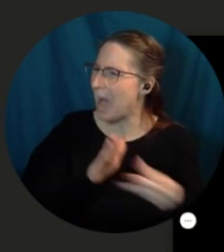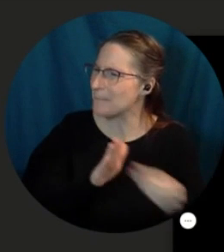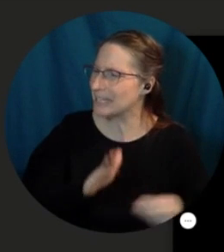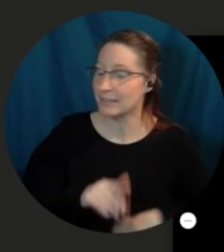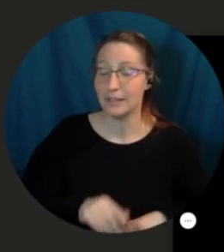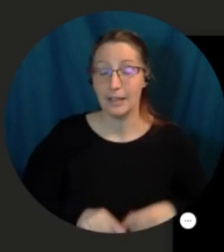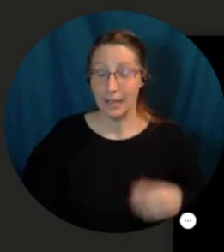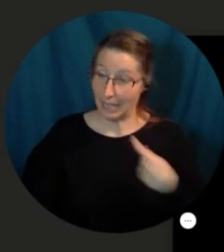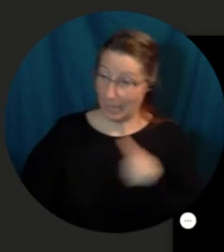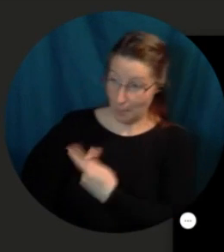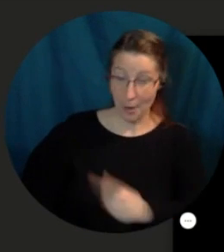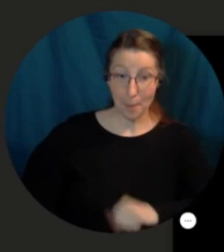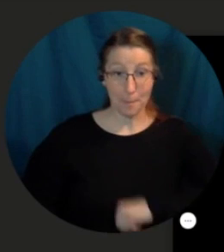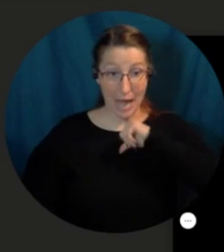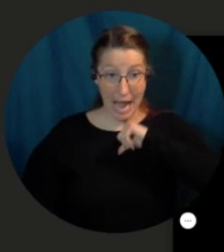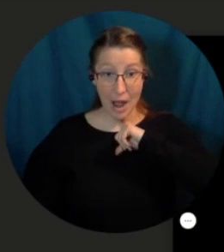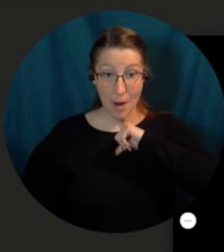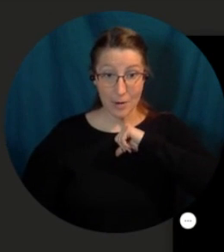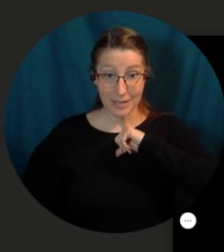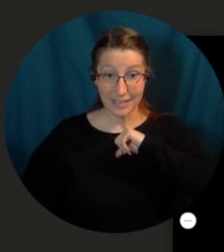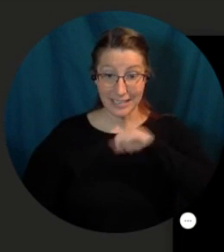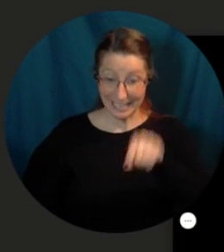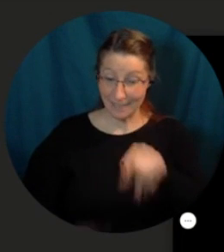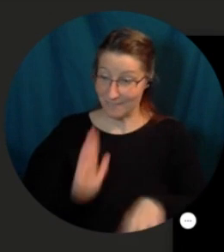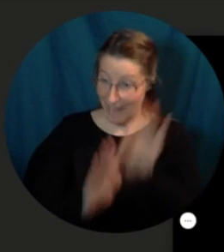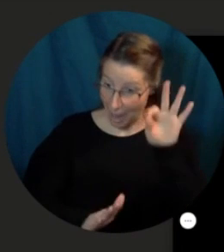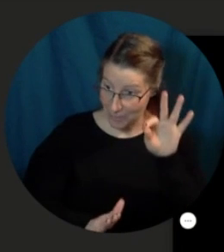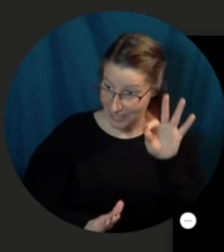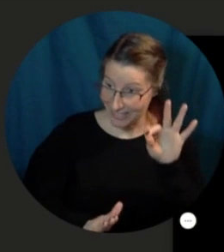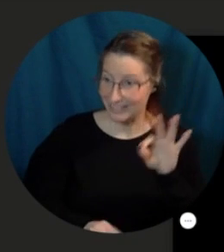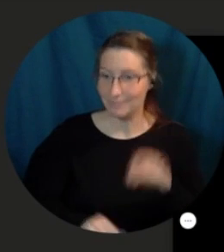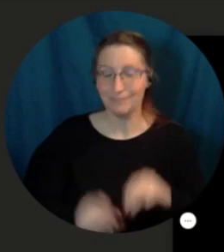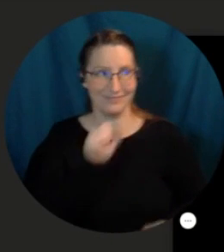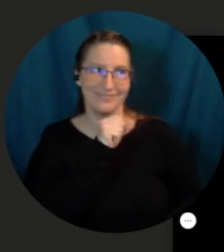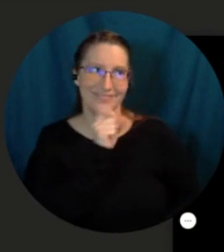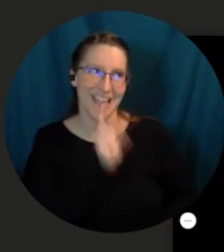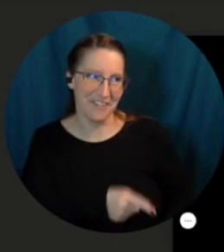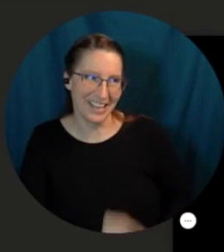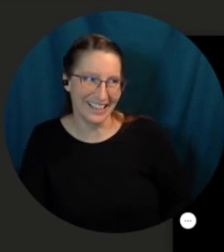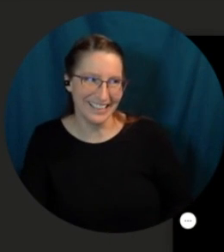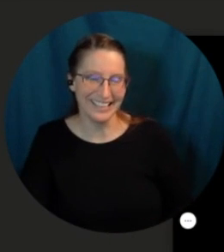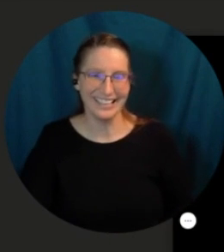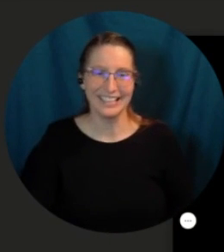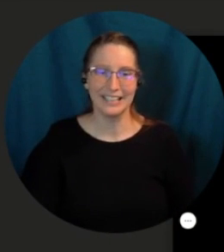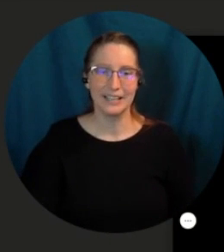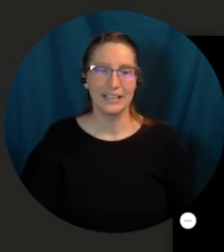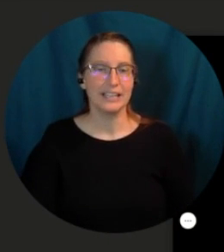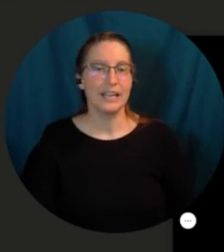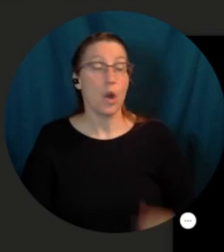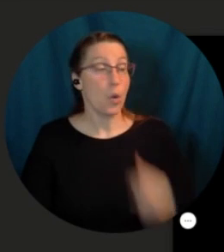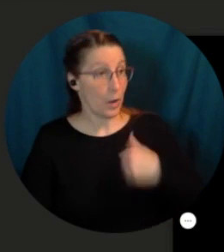were proud because he found it. Yeah, definitely. We were so proud of him for using his resources wisely.